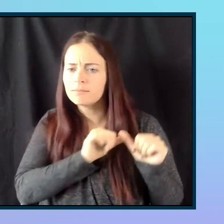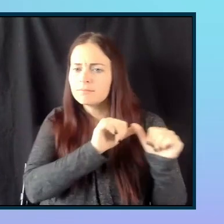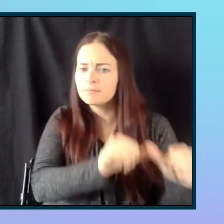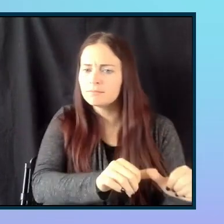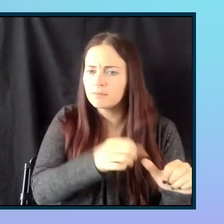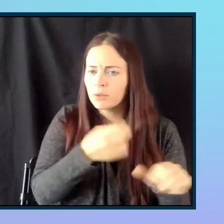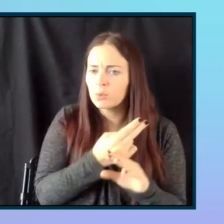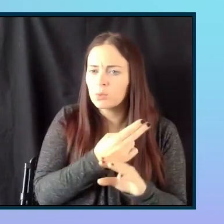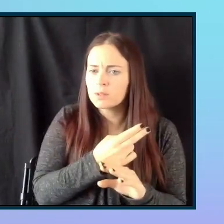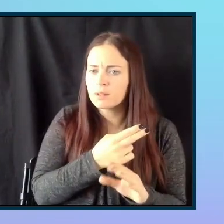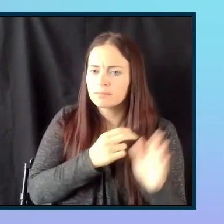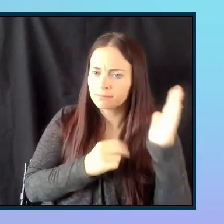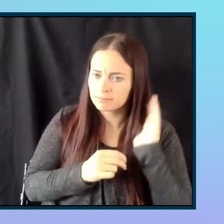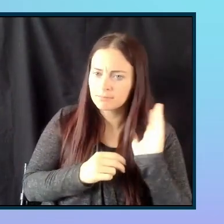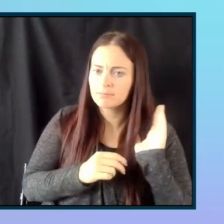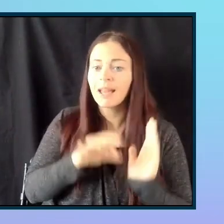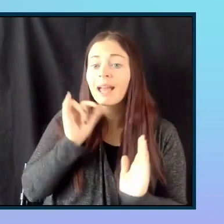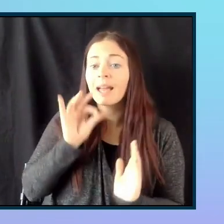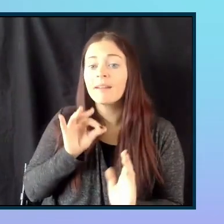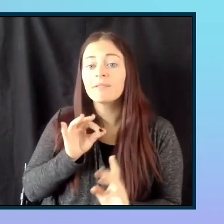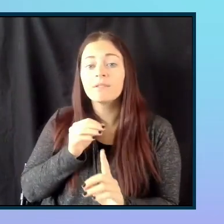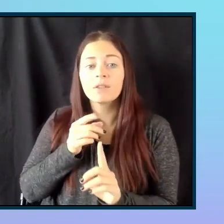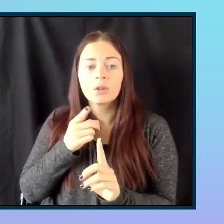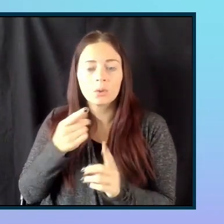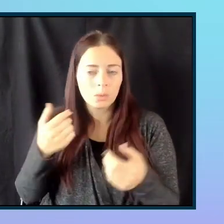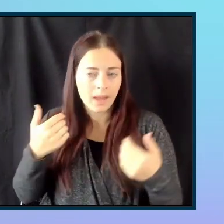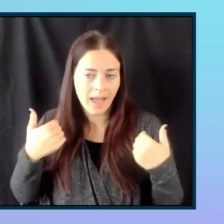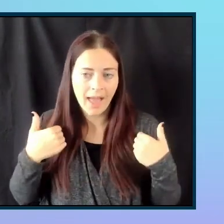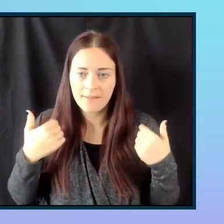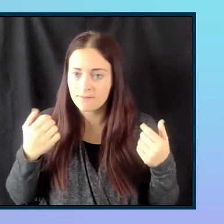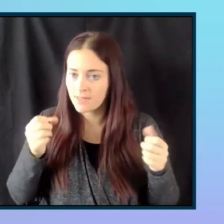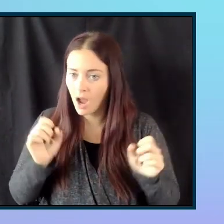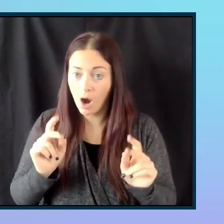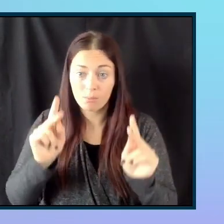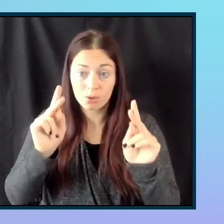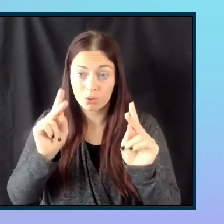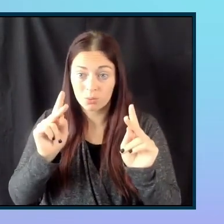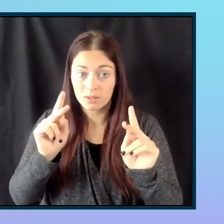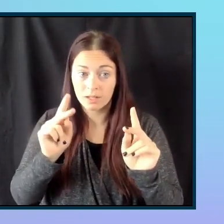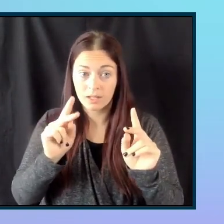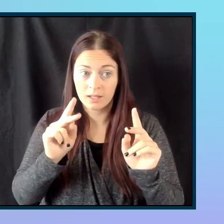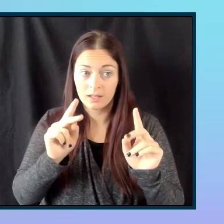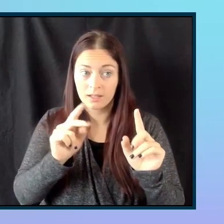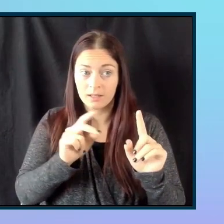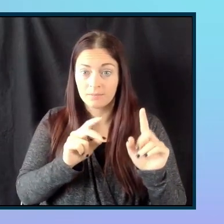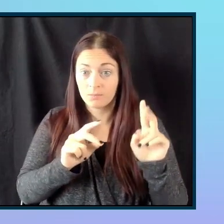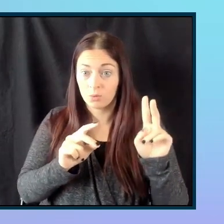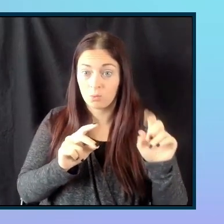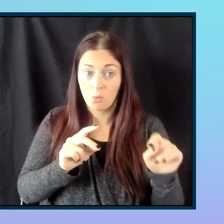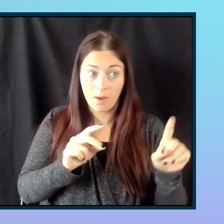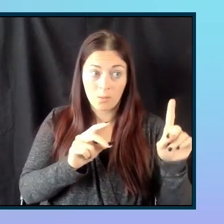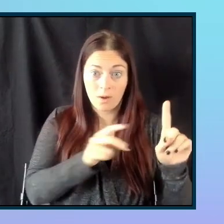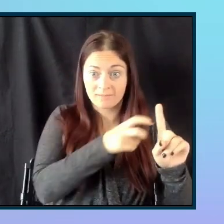If you are in the opportunity to migrate over to 2.2 by all means do so.